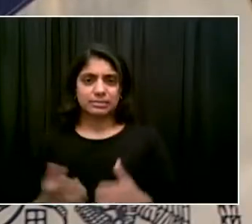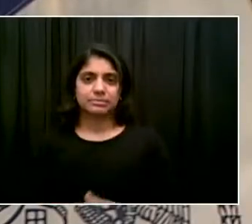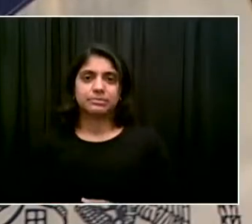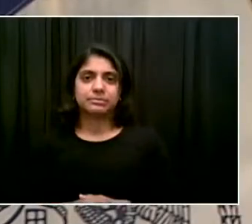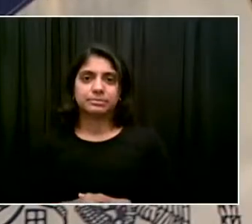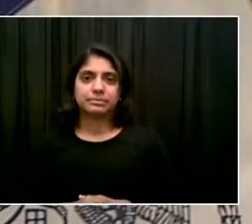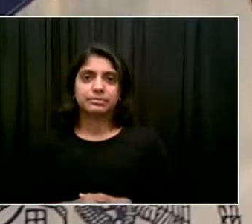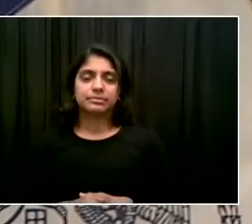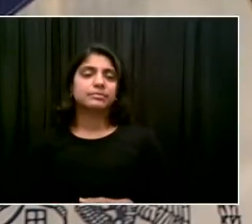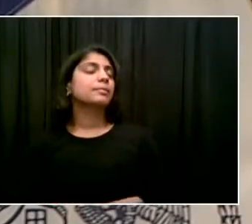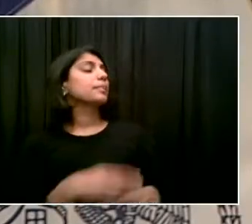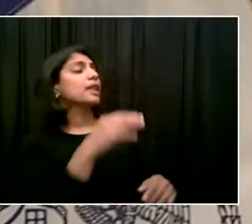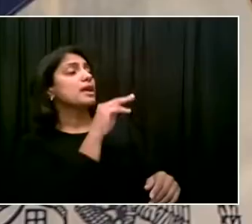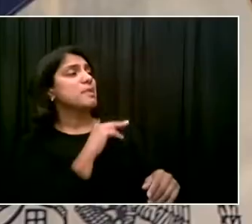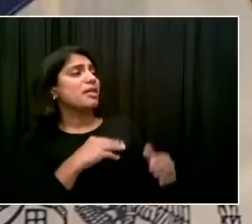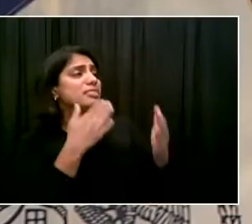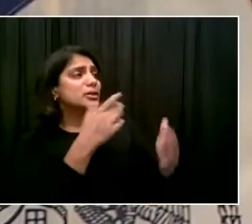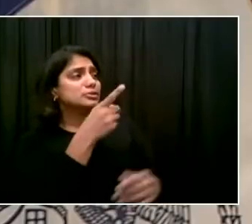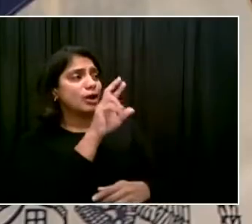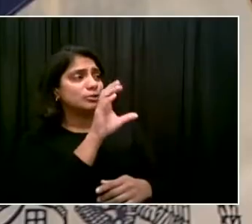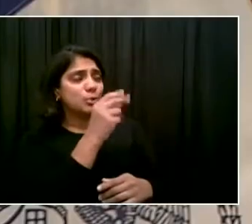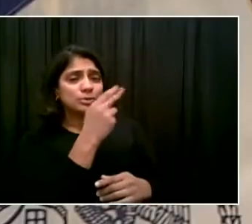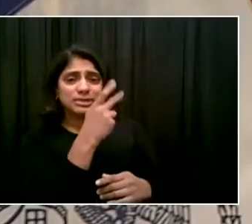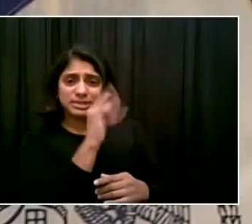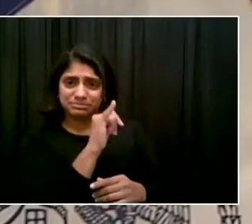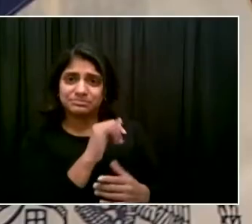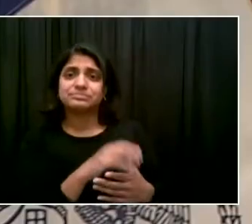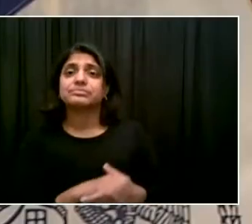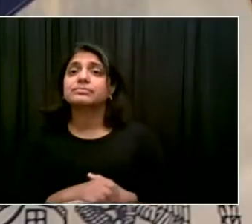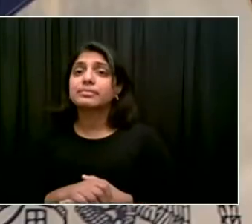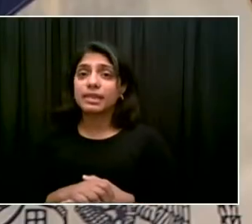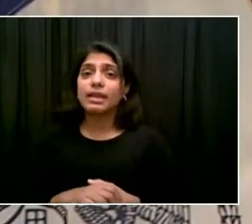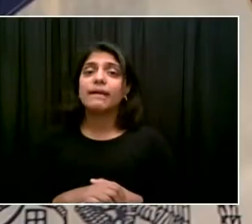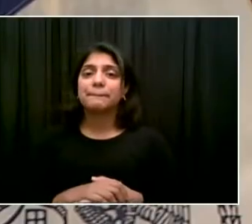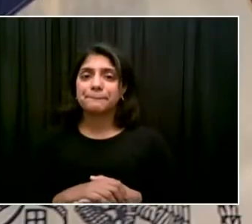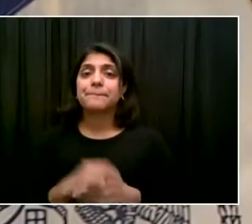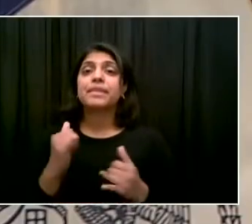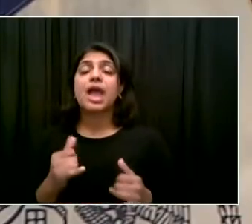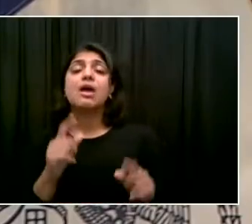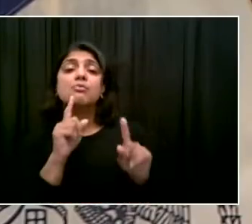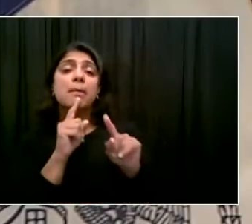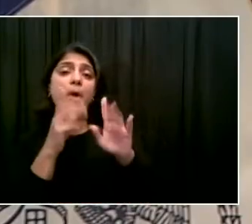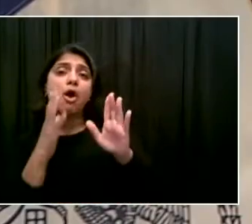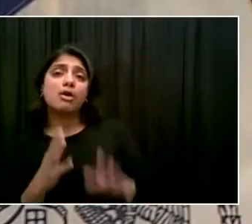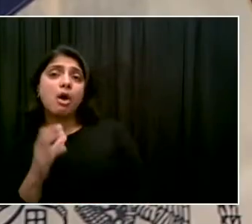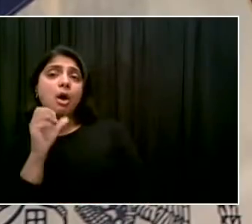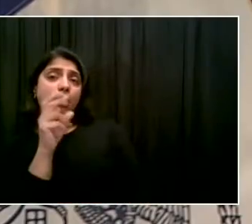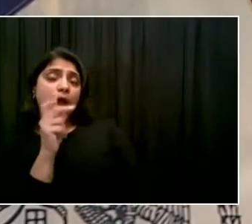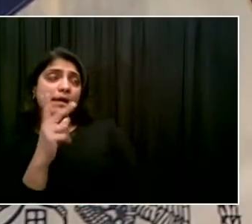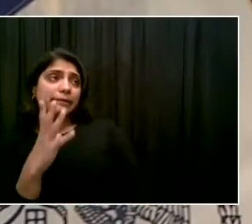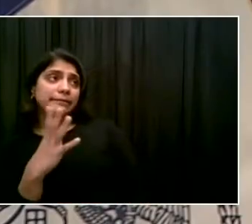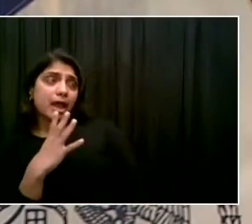GO AHEAD ANDREW. Reporter : NEXT QUESTION HAS TO DO WITH THE WAY THESE